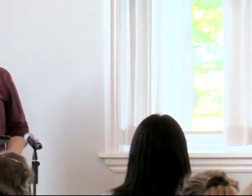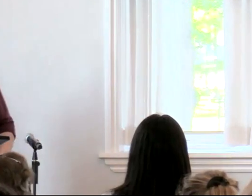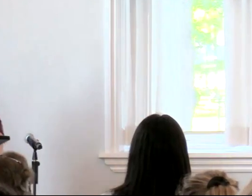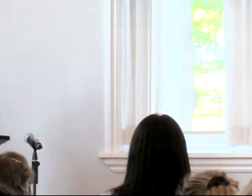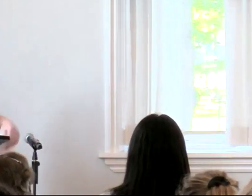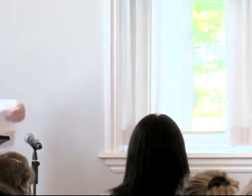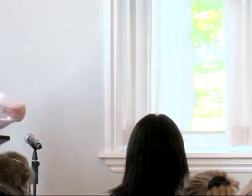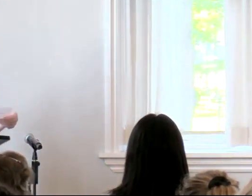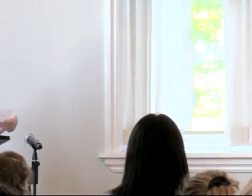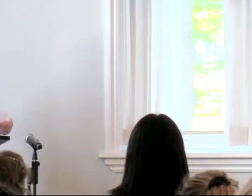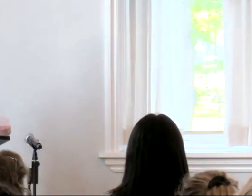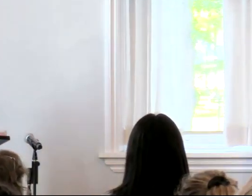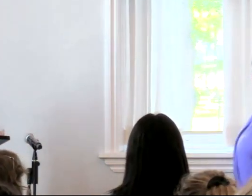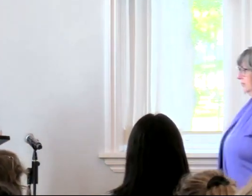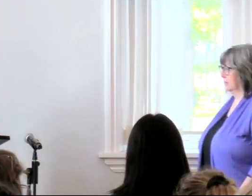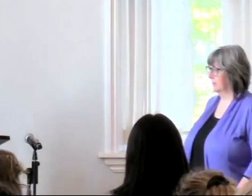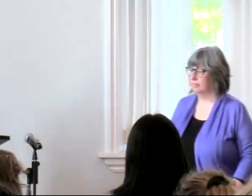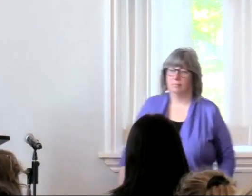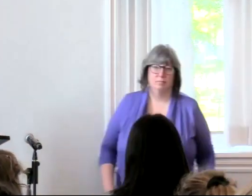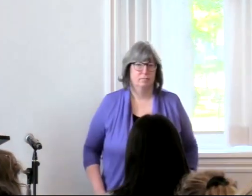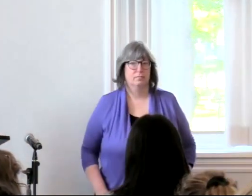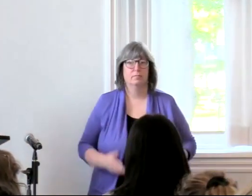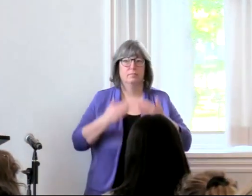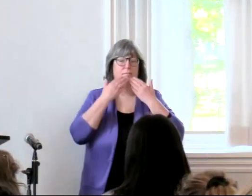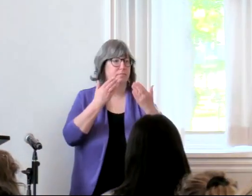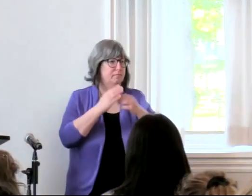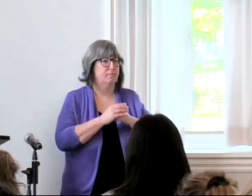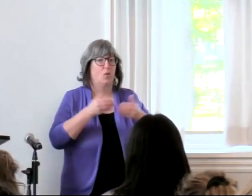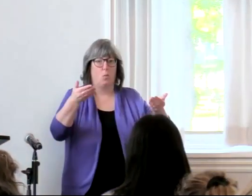Thank you. Pjila'si. Welcome.